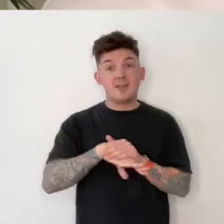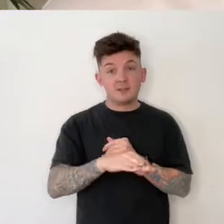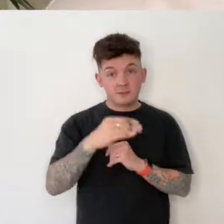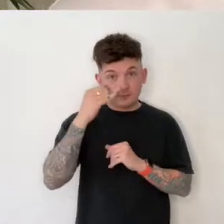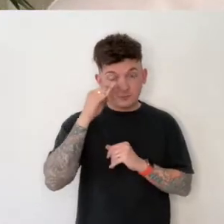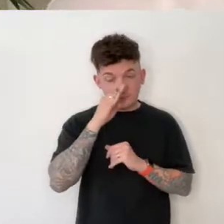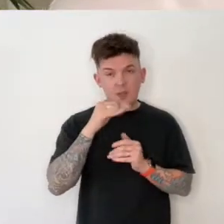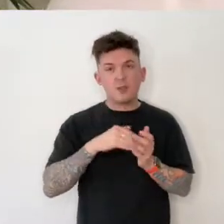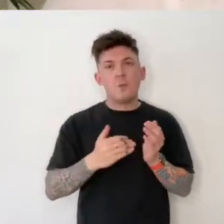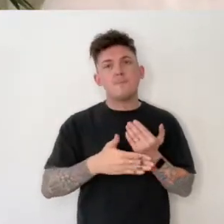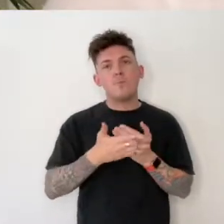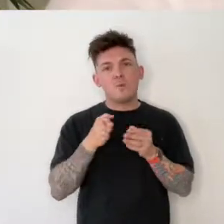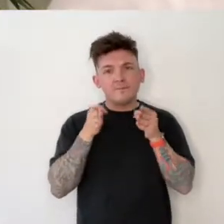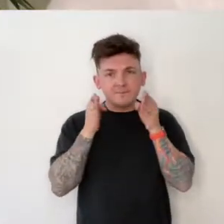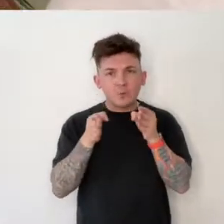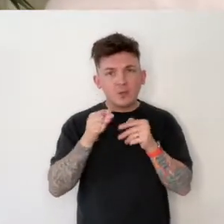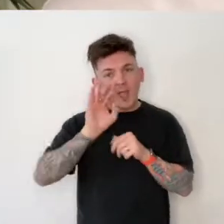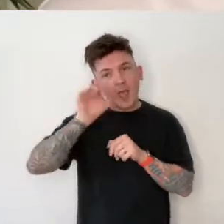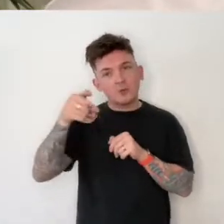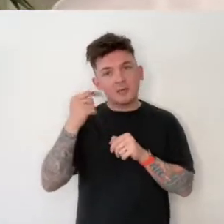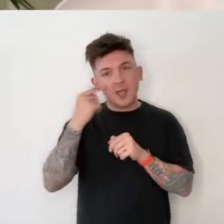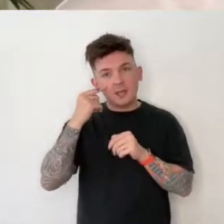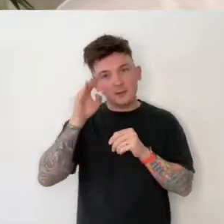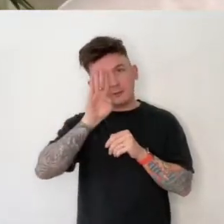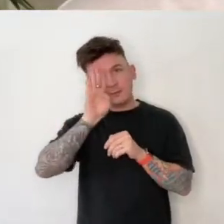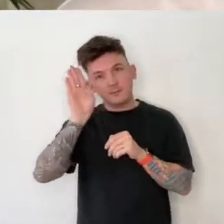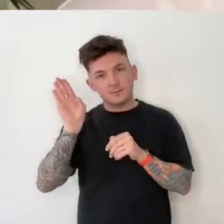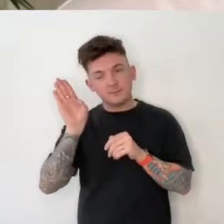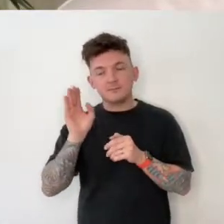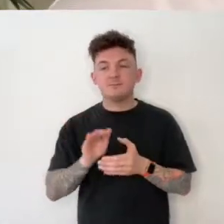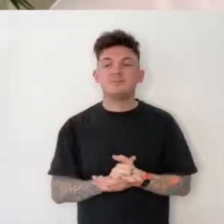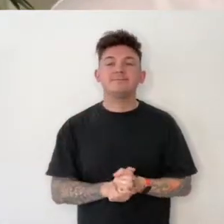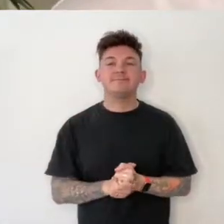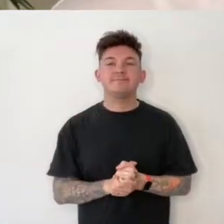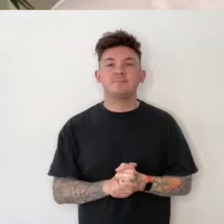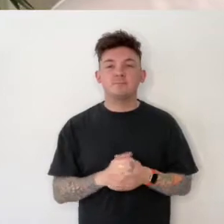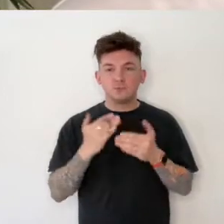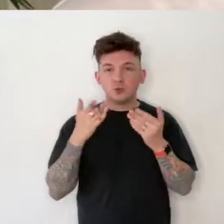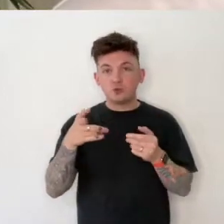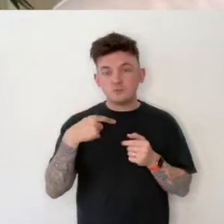more of the outer eye and so i will just sort of do around here. now you don't have to be